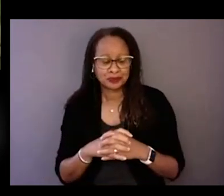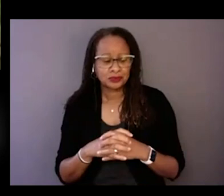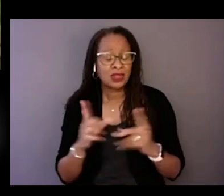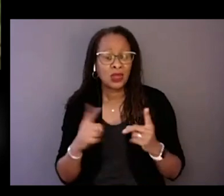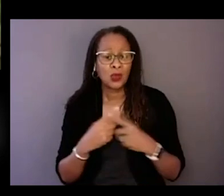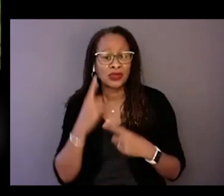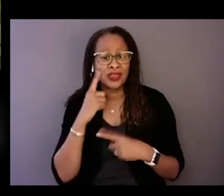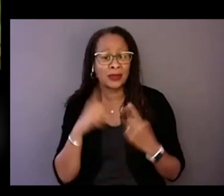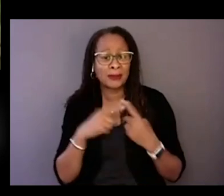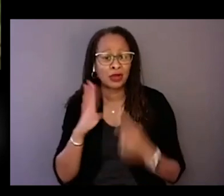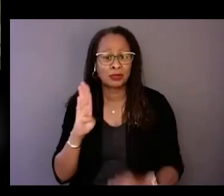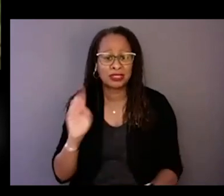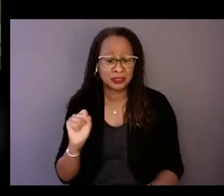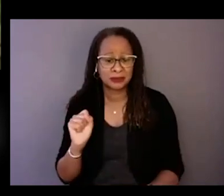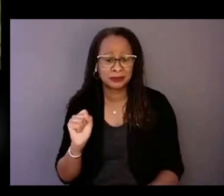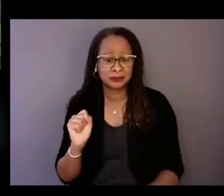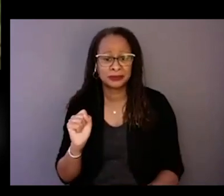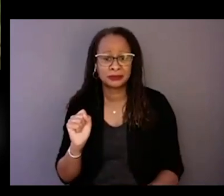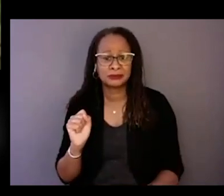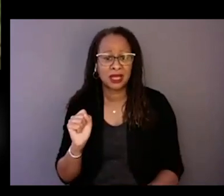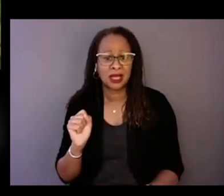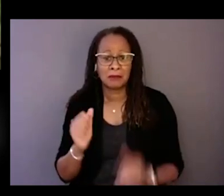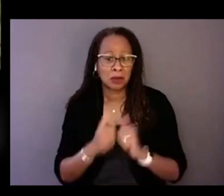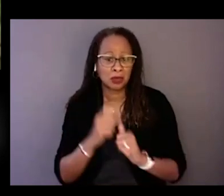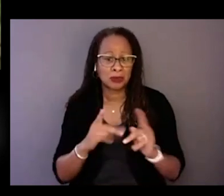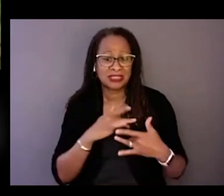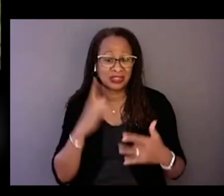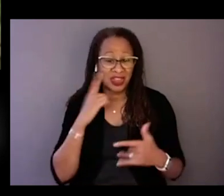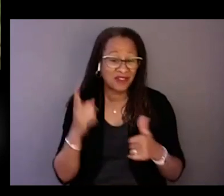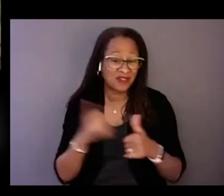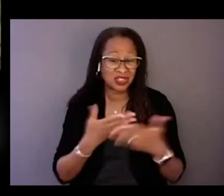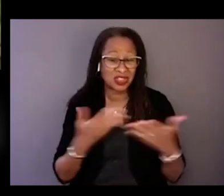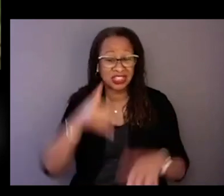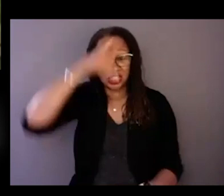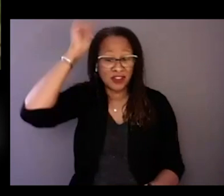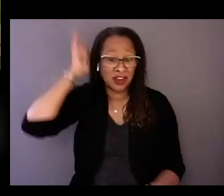And almost everybody said when she shaved her head and I had shaved my head before that